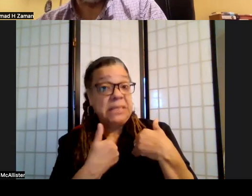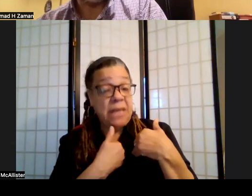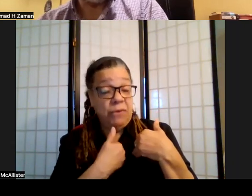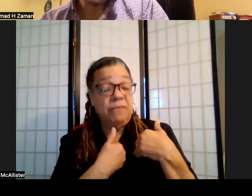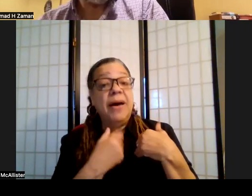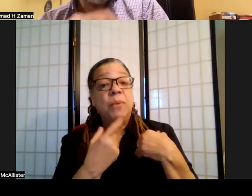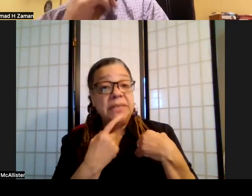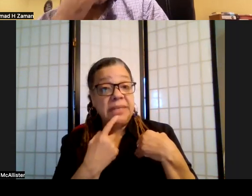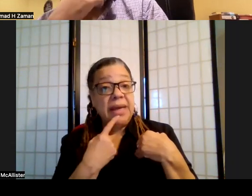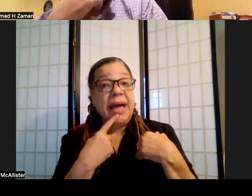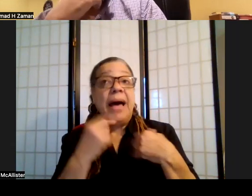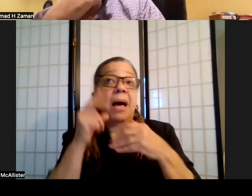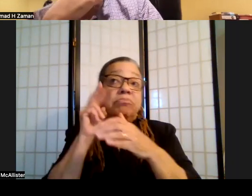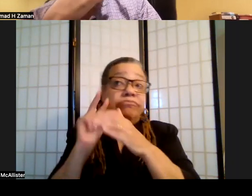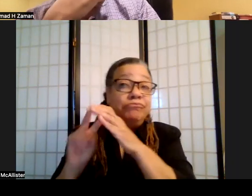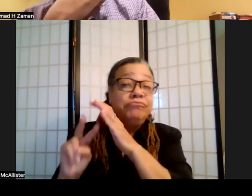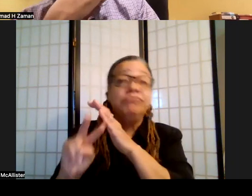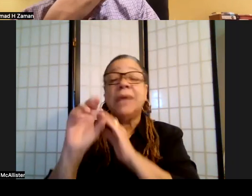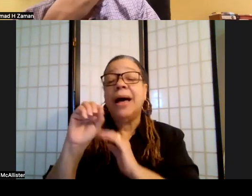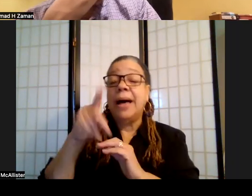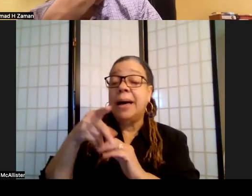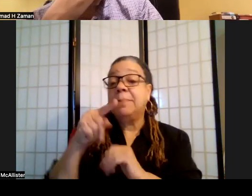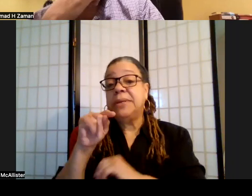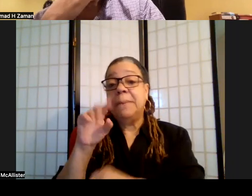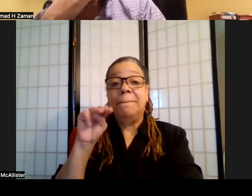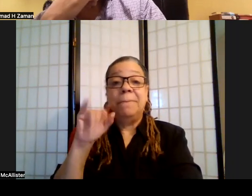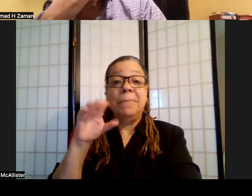I'm optimistic, and, and, and I do